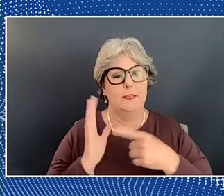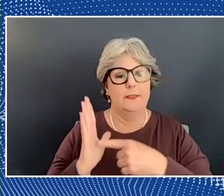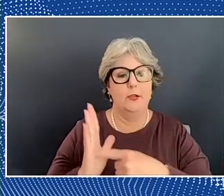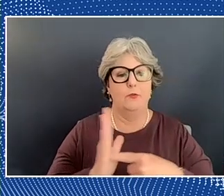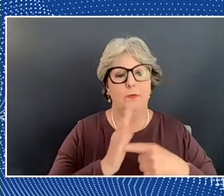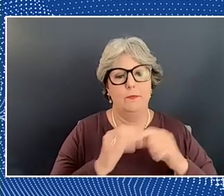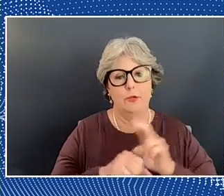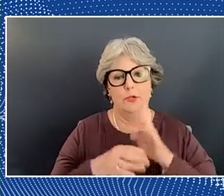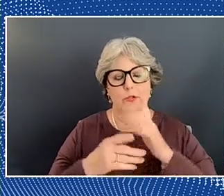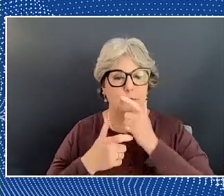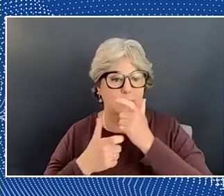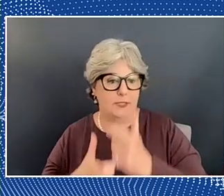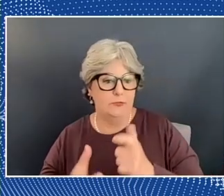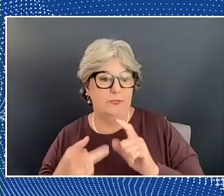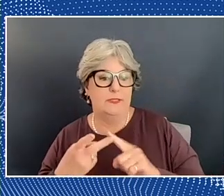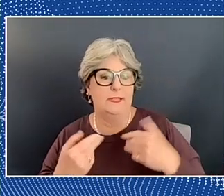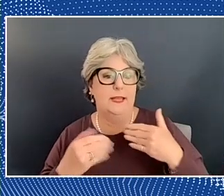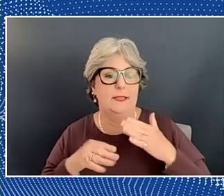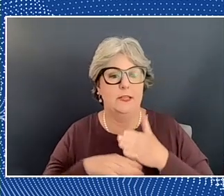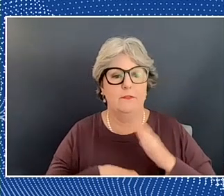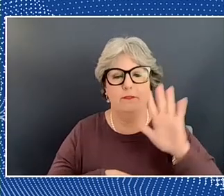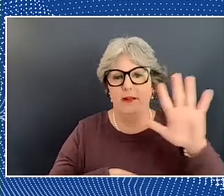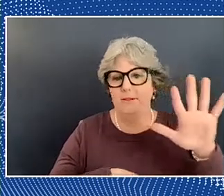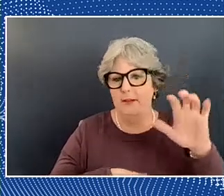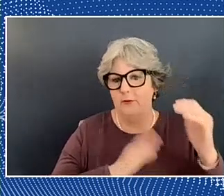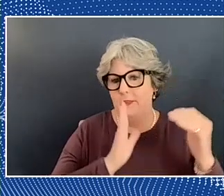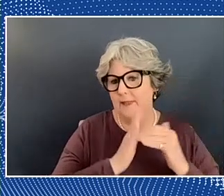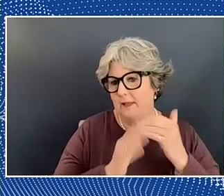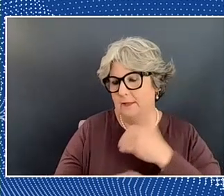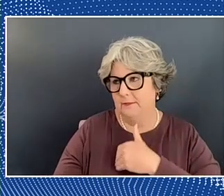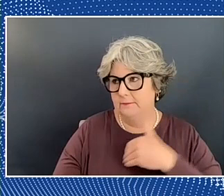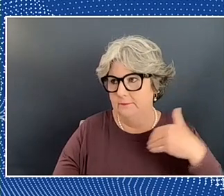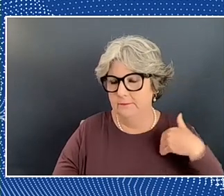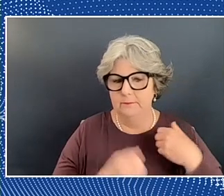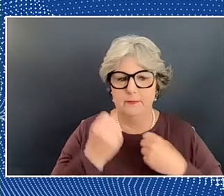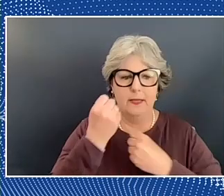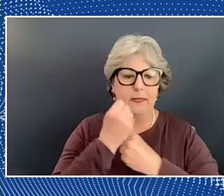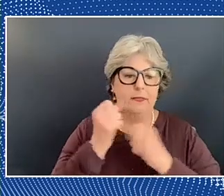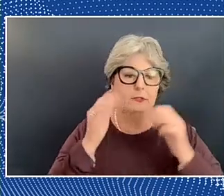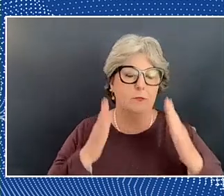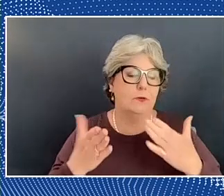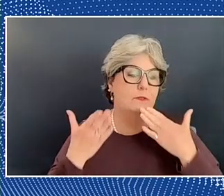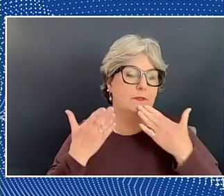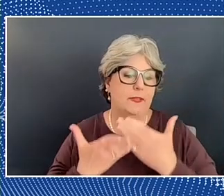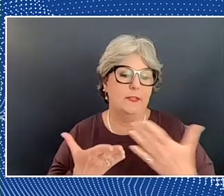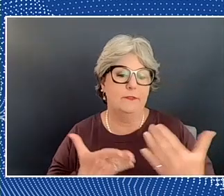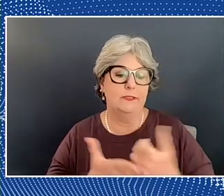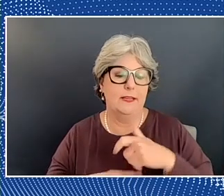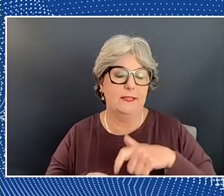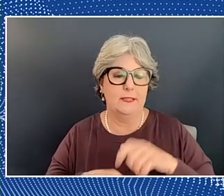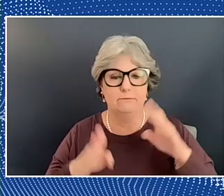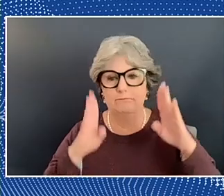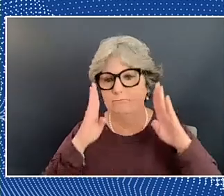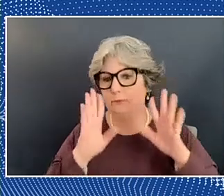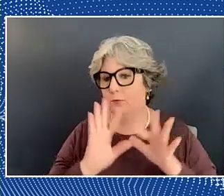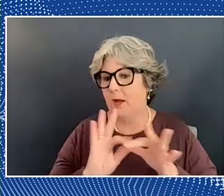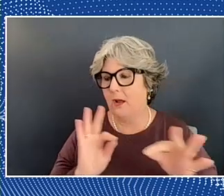interests and has more than 500,000 members and supporters. Thank you all for taking the time to listen to my comment and your work to